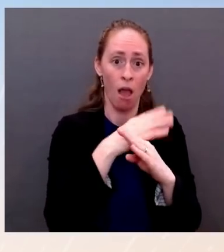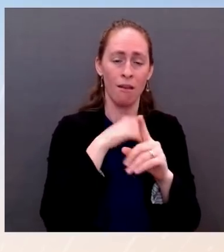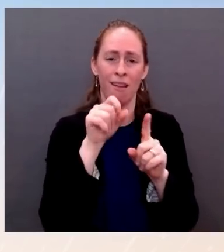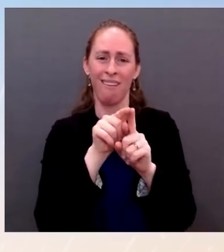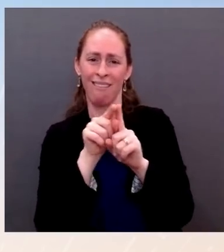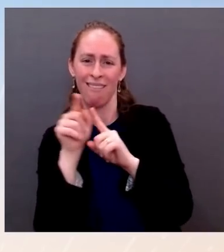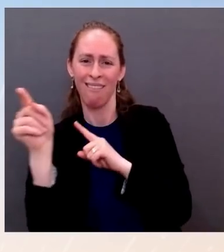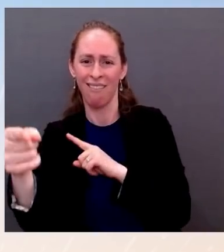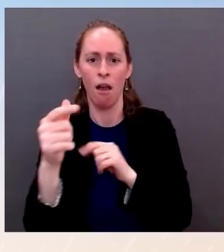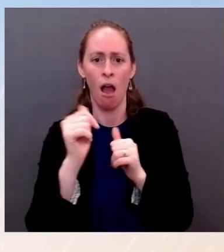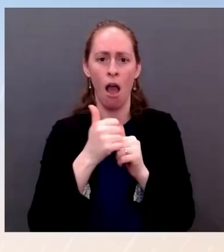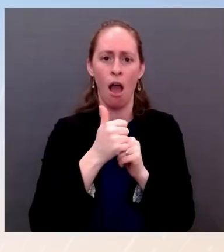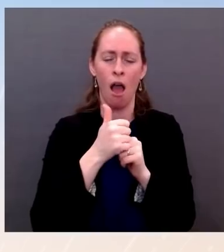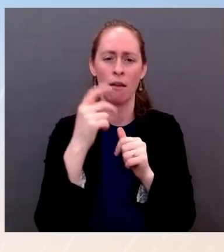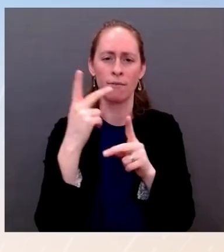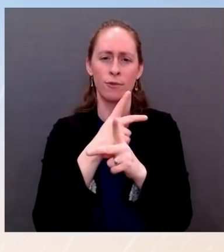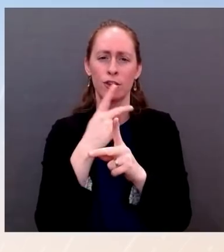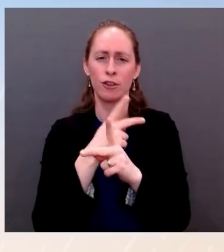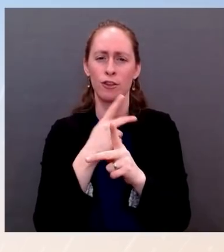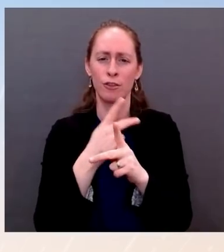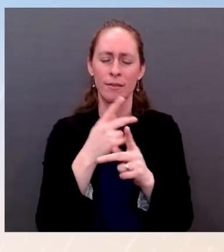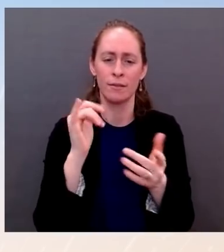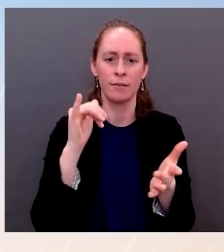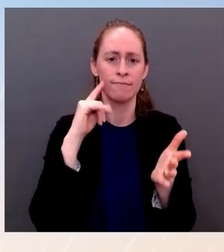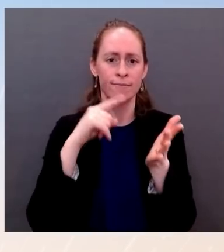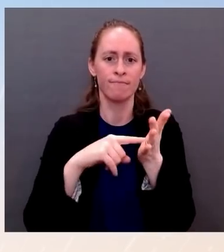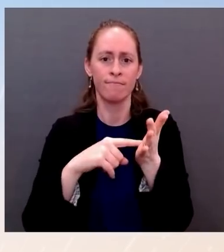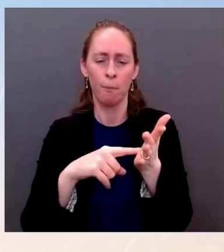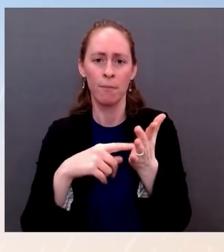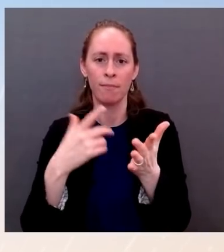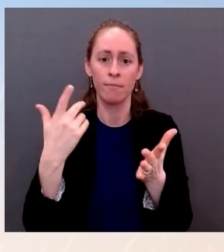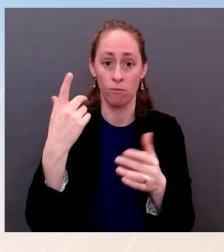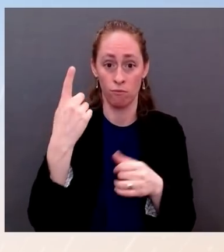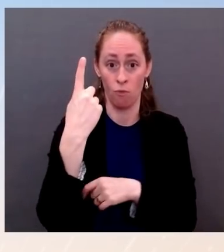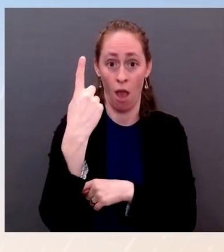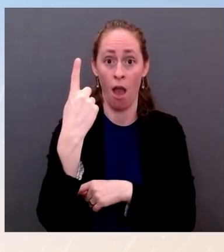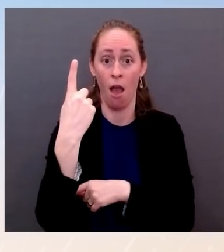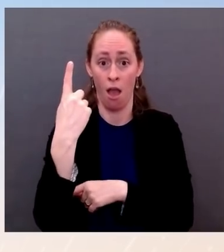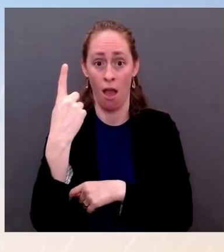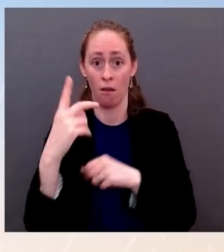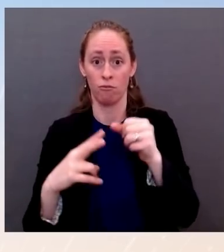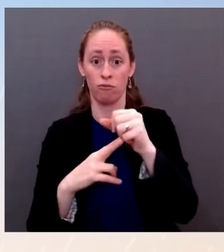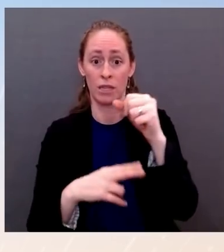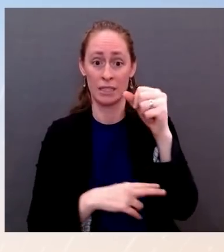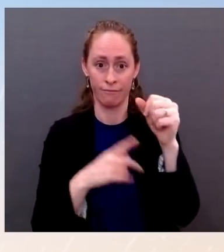while the Windsor-Detroit Ambassador Bridge continues to remain closed, Port Huron is fully operational.